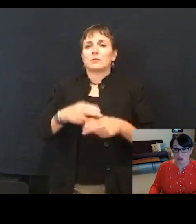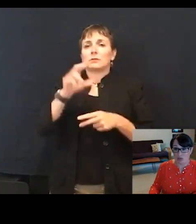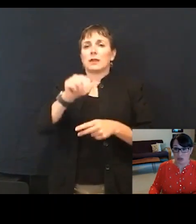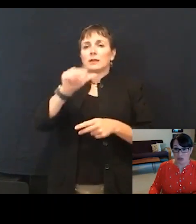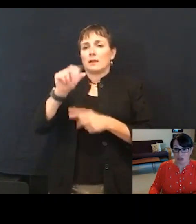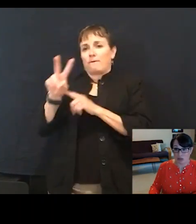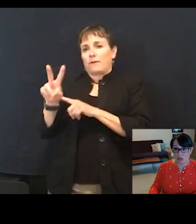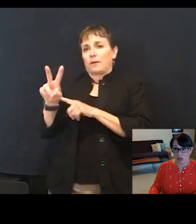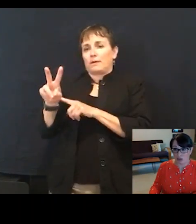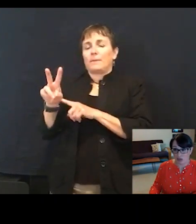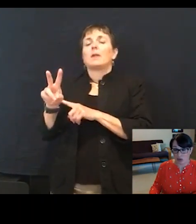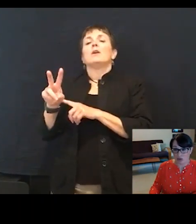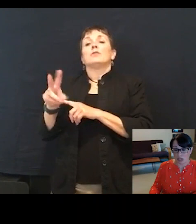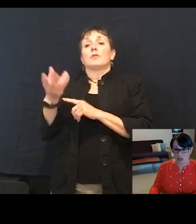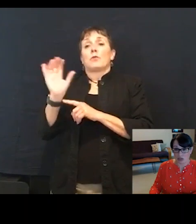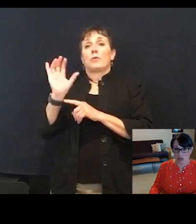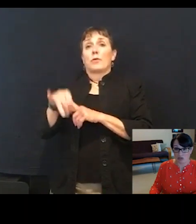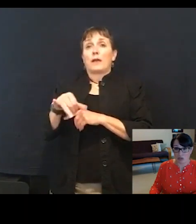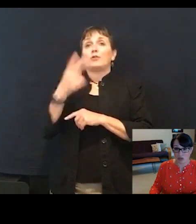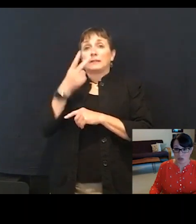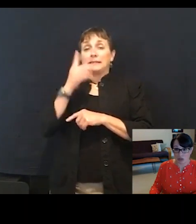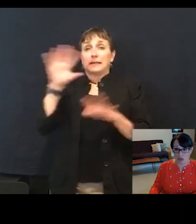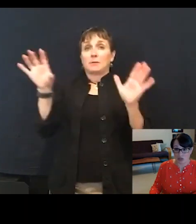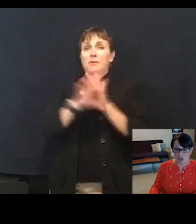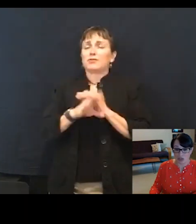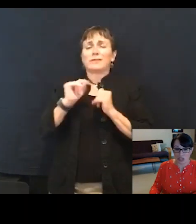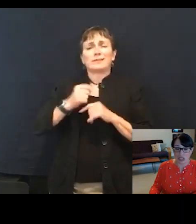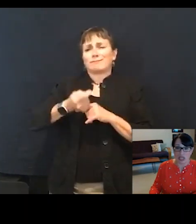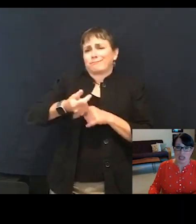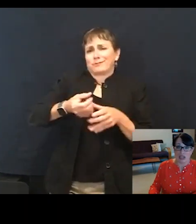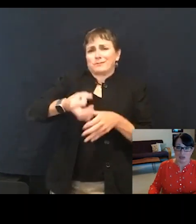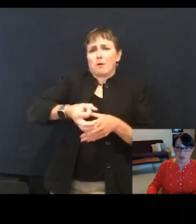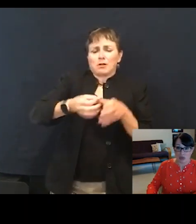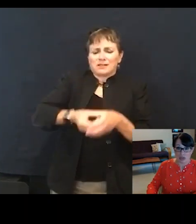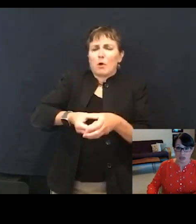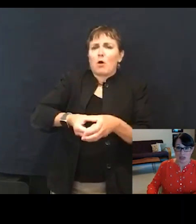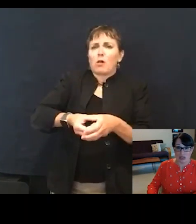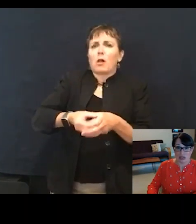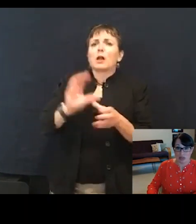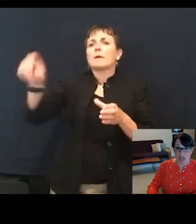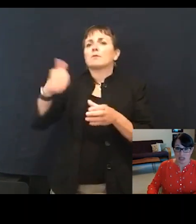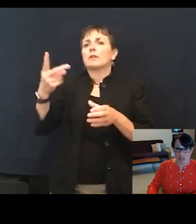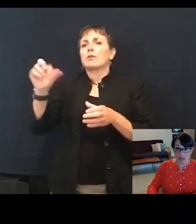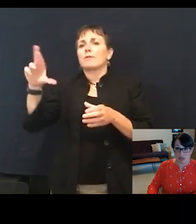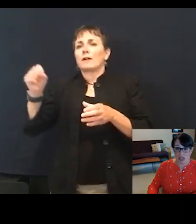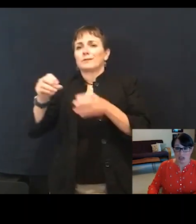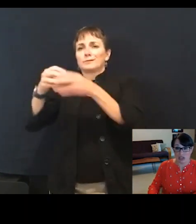compared to some of the other viral vectors that have been used in the field. And unfortunately, the myosin 7A gene